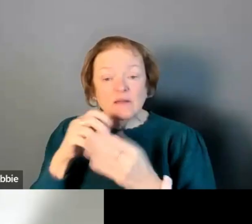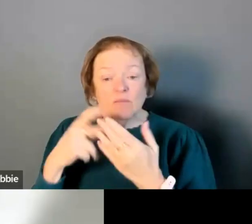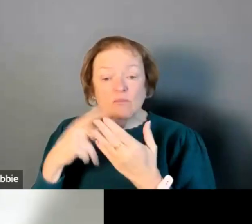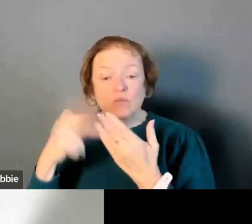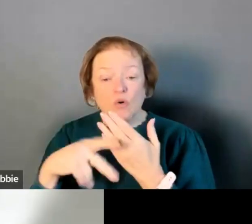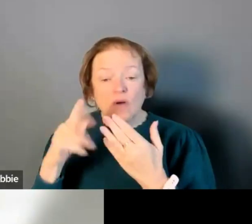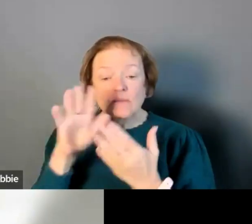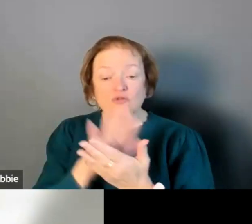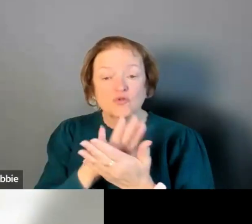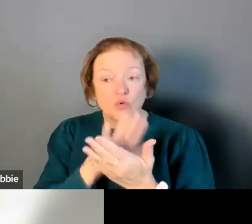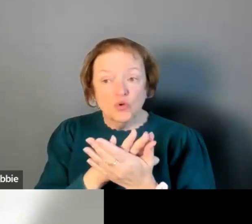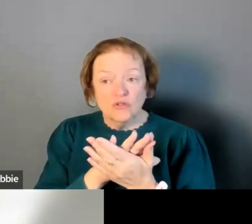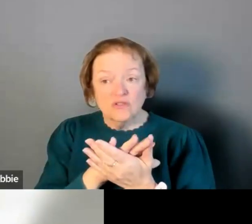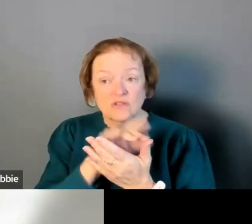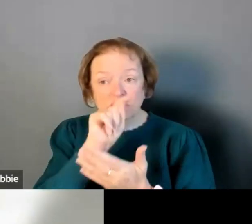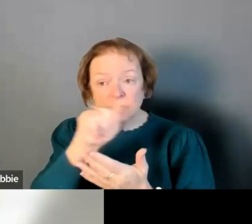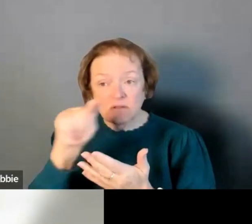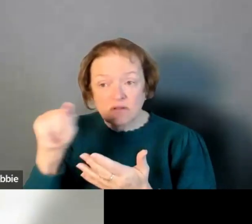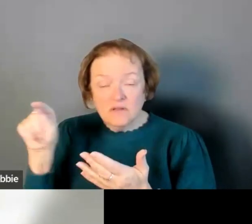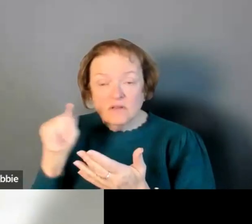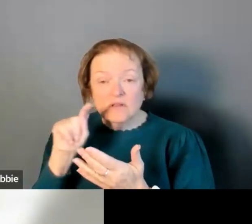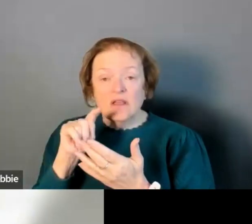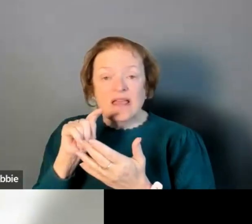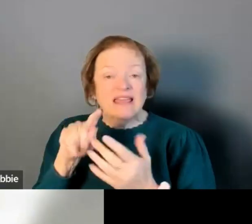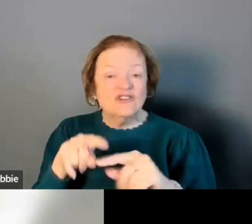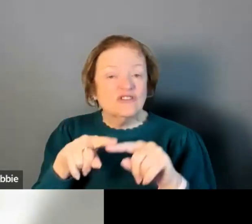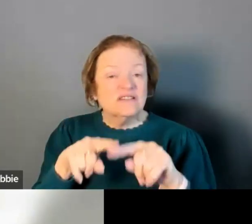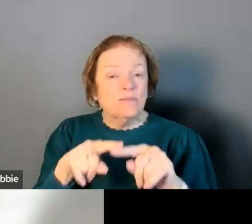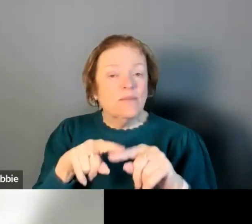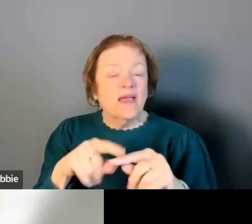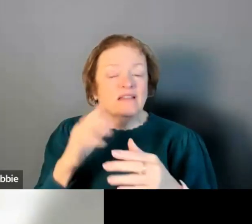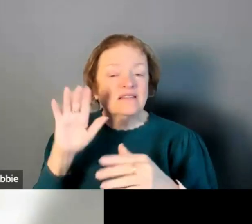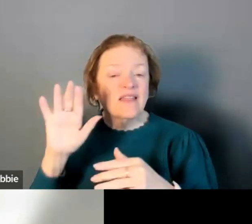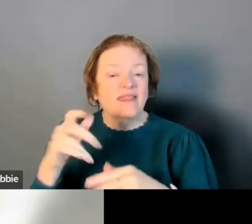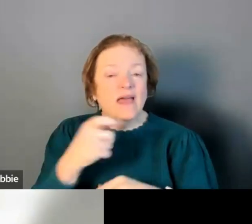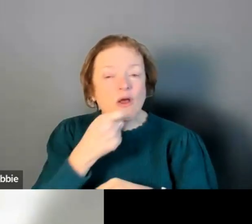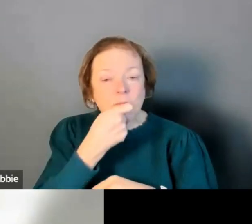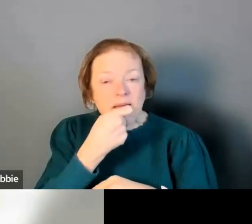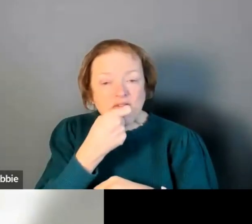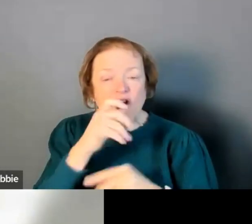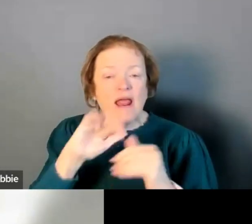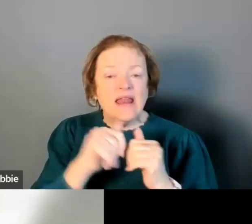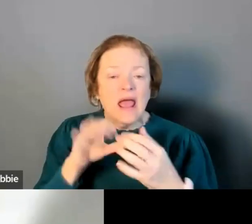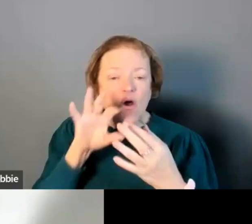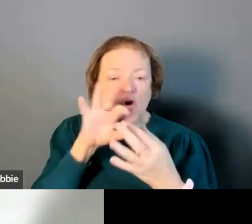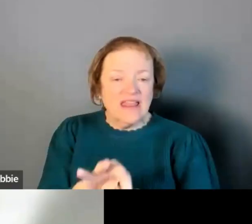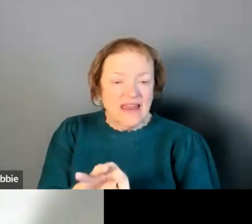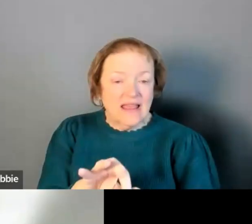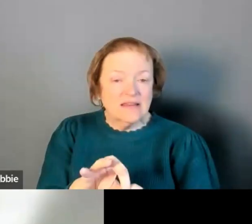And it just depends on, what microphone they have and how it is connected. Can I ask you